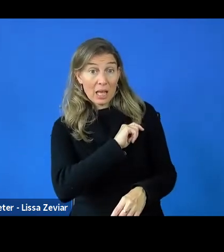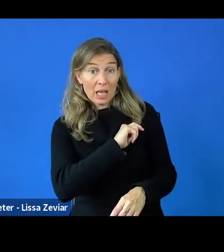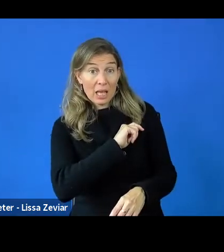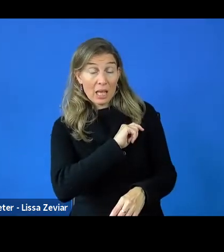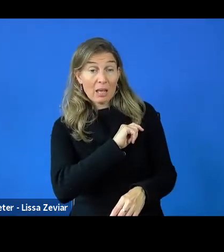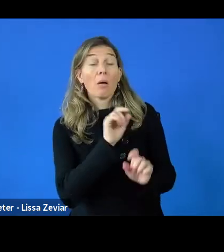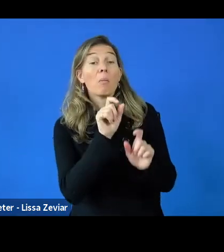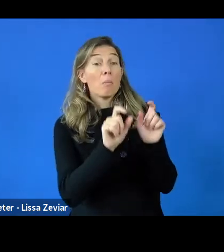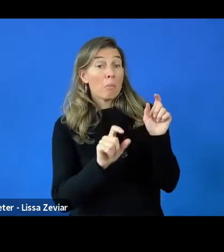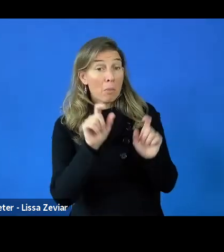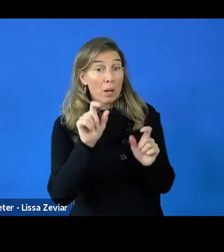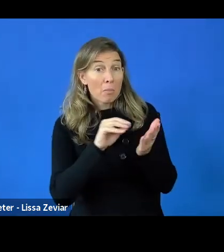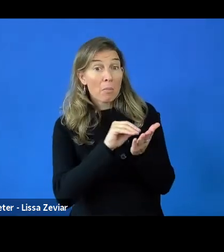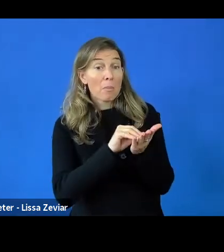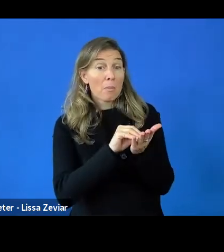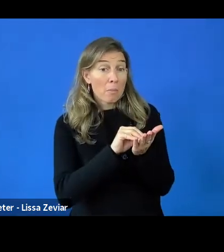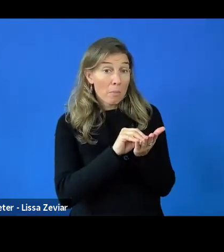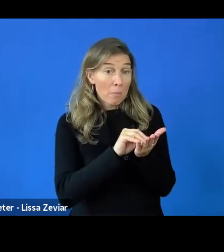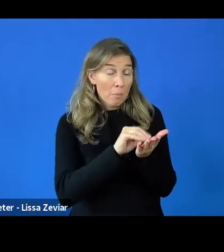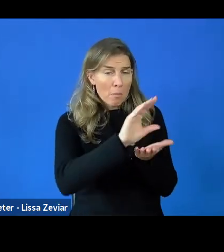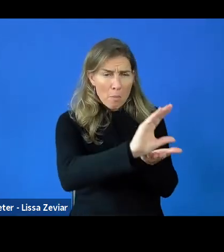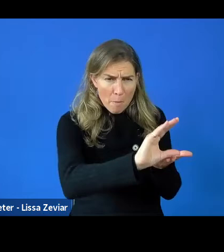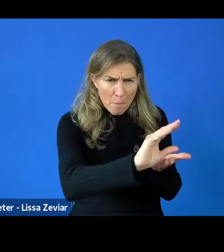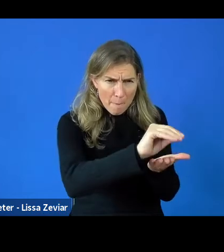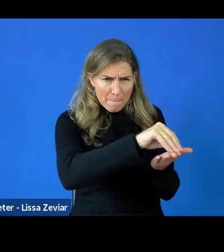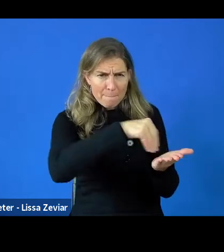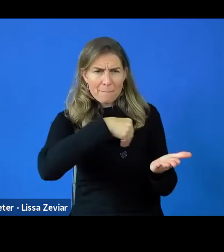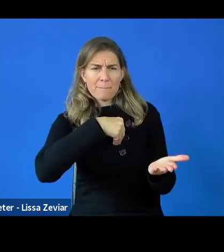but how much you cost to your company.